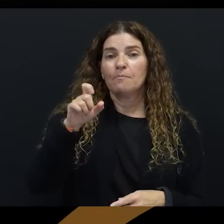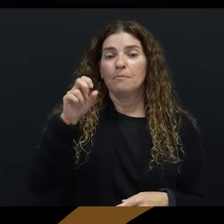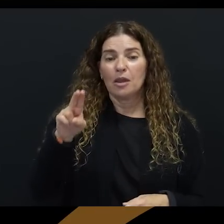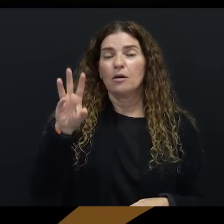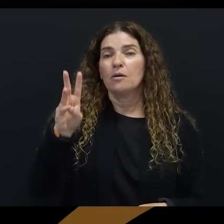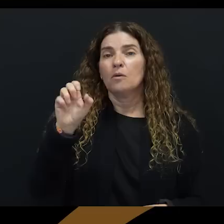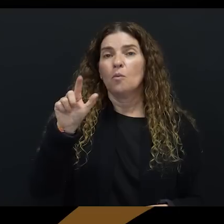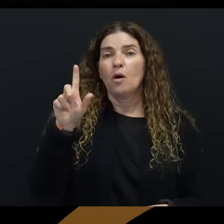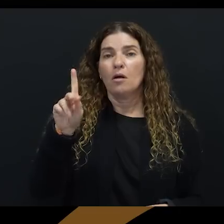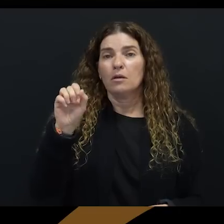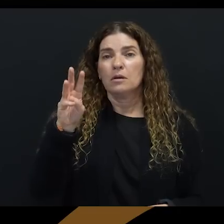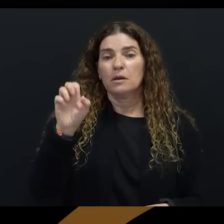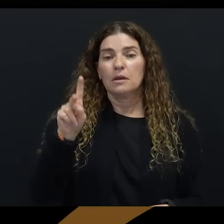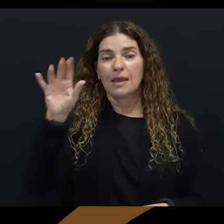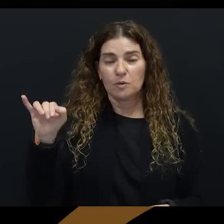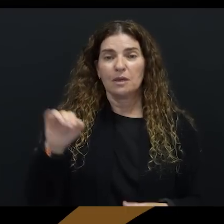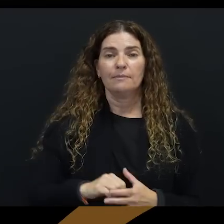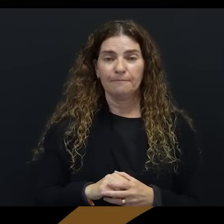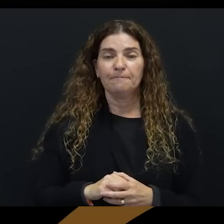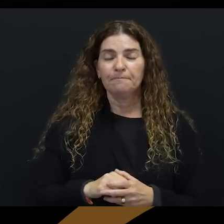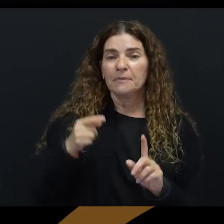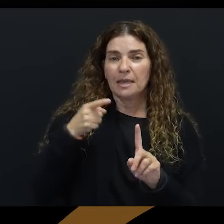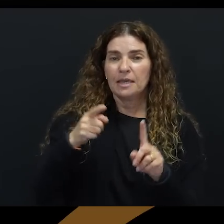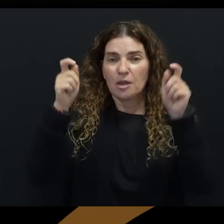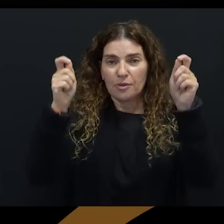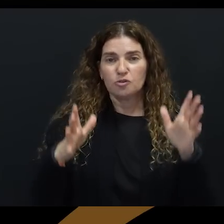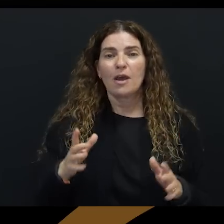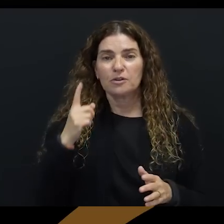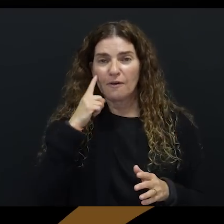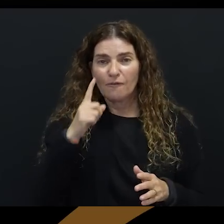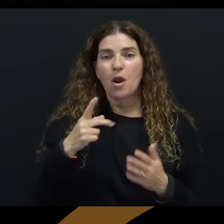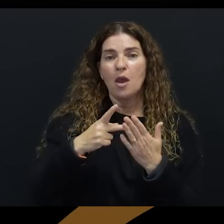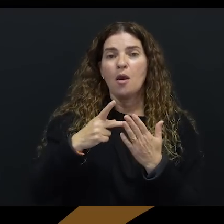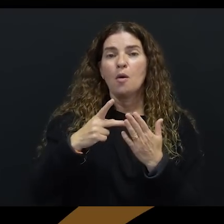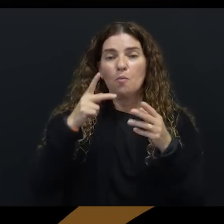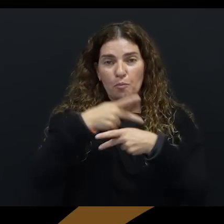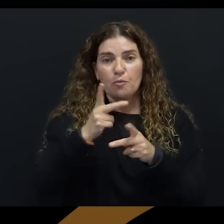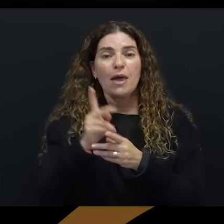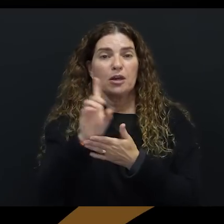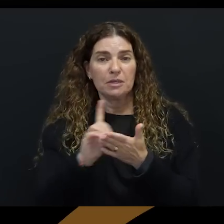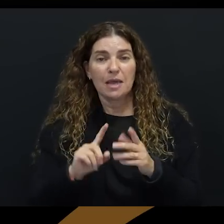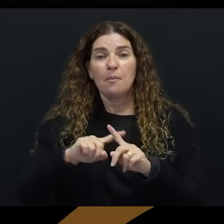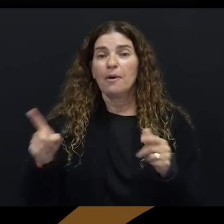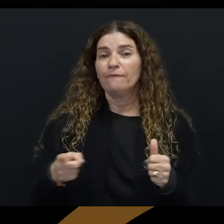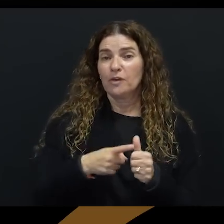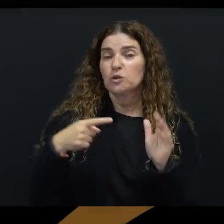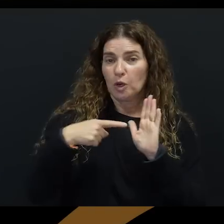And Peter Wolkowski, Director, Onboard Product Design. But first, a video from United Airlines.